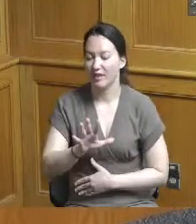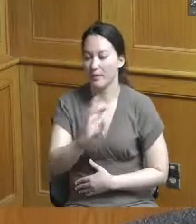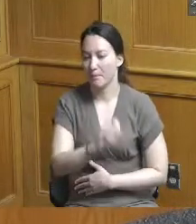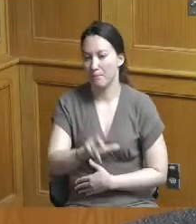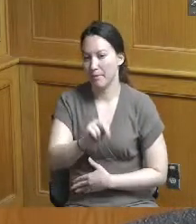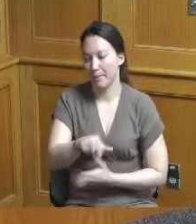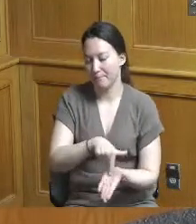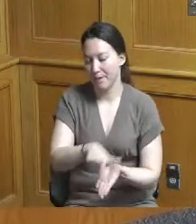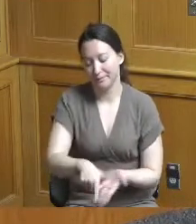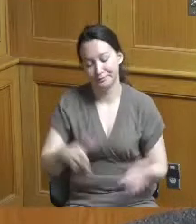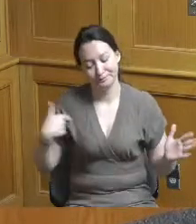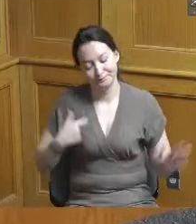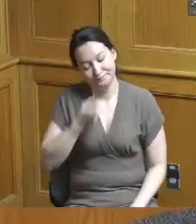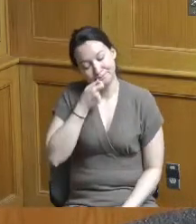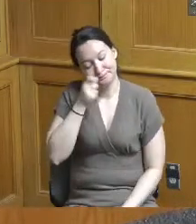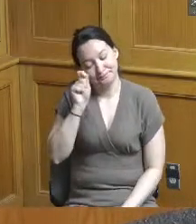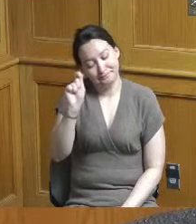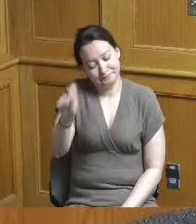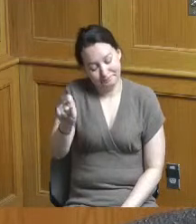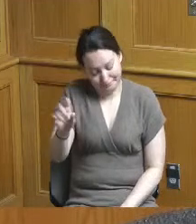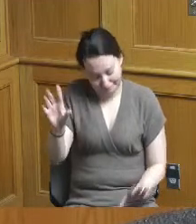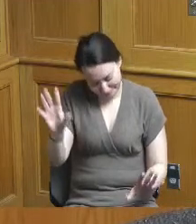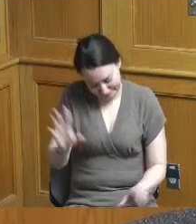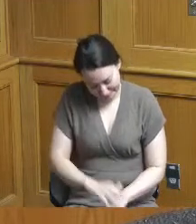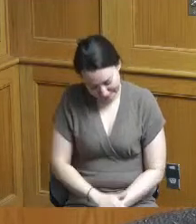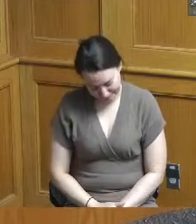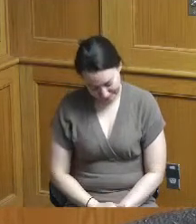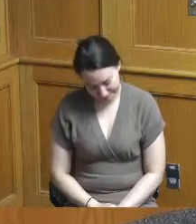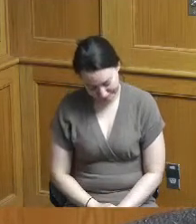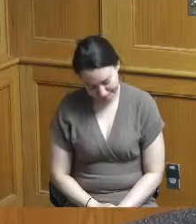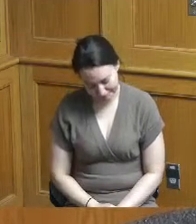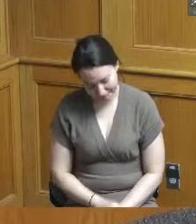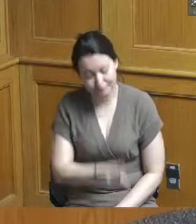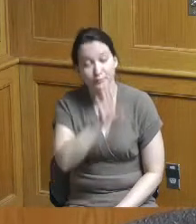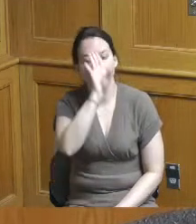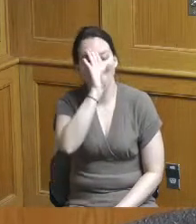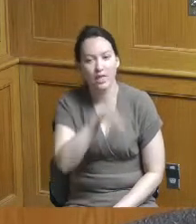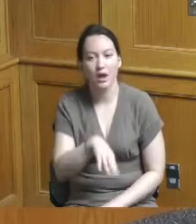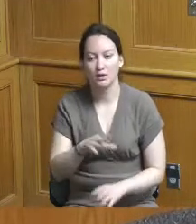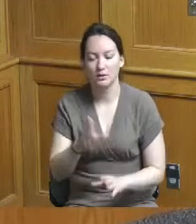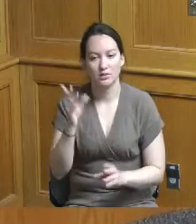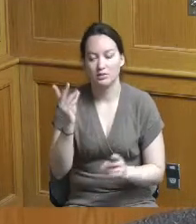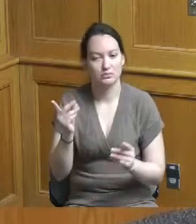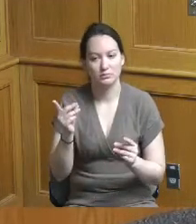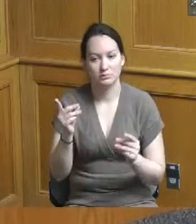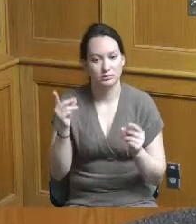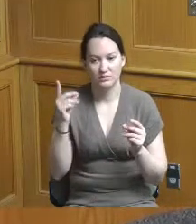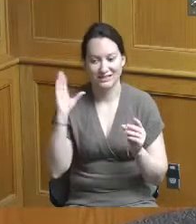so I'll just leave it at that because as I said things went really quickly and that was another